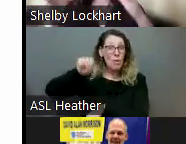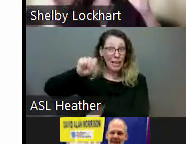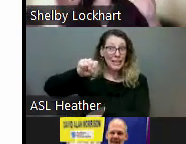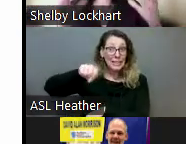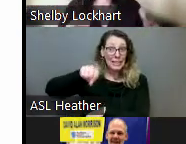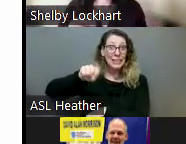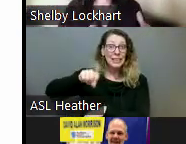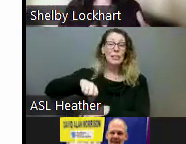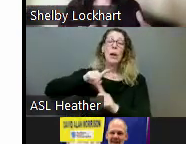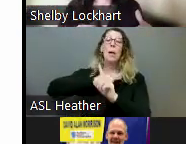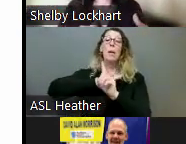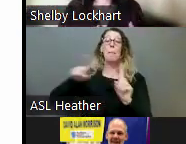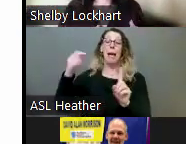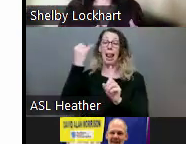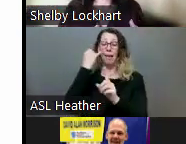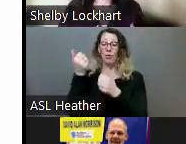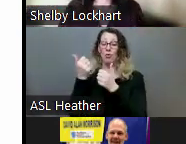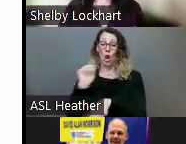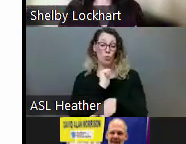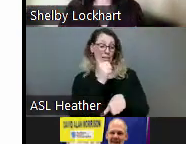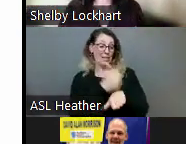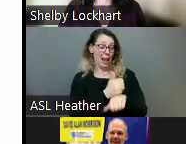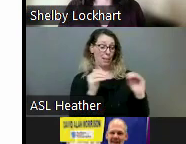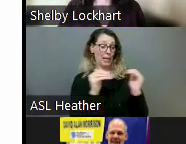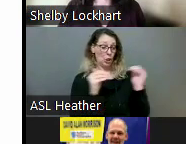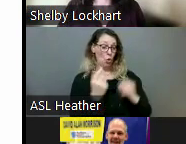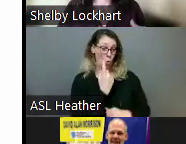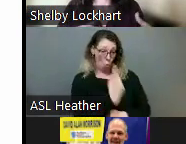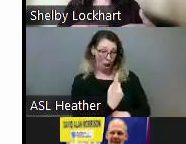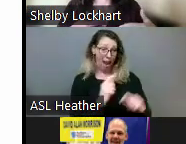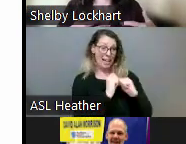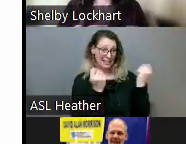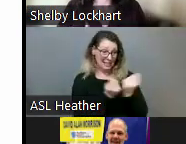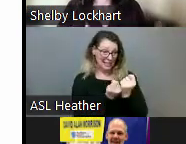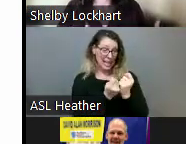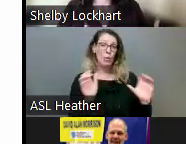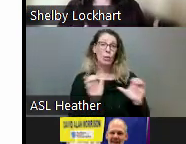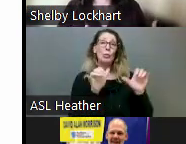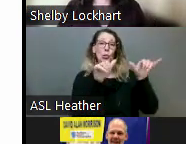but if you are trying to establish a Tier 1 team and do universal work where the